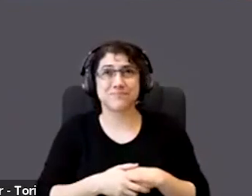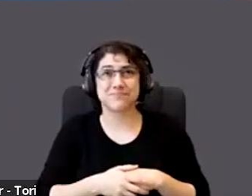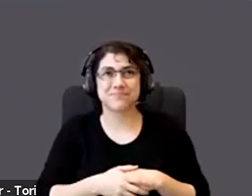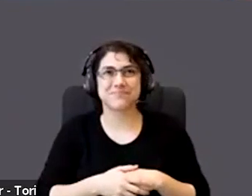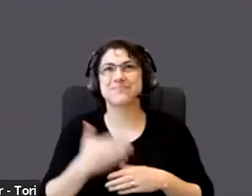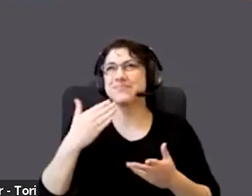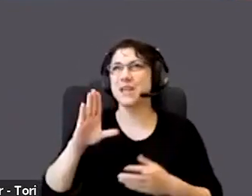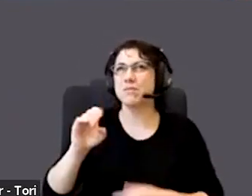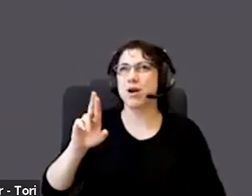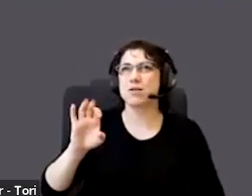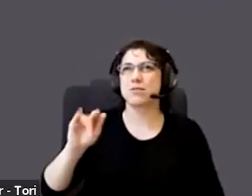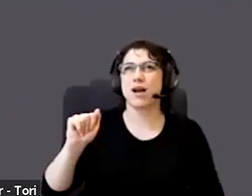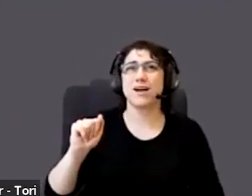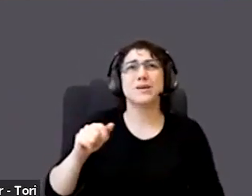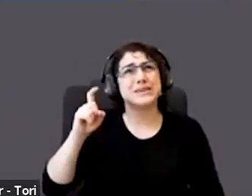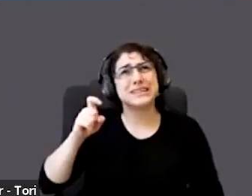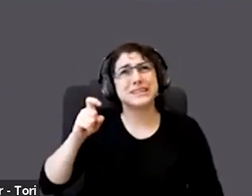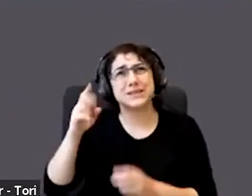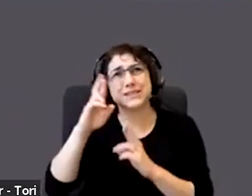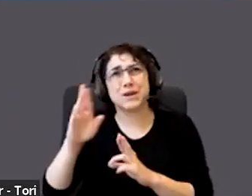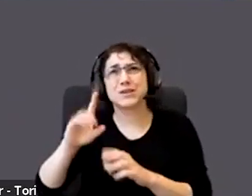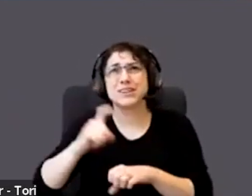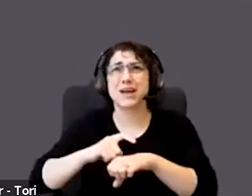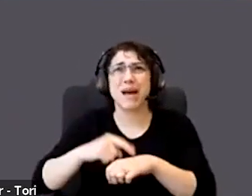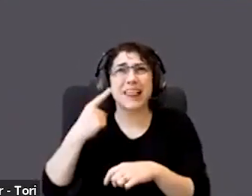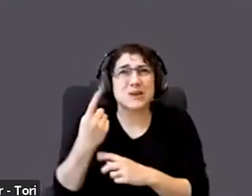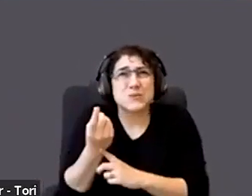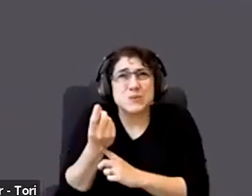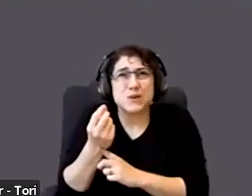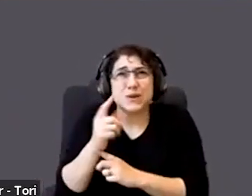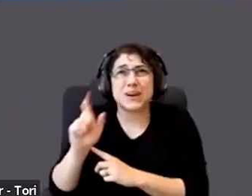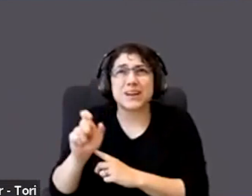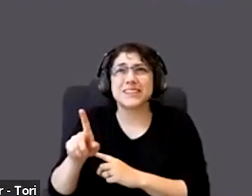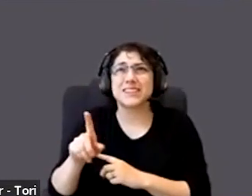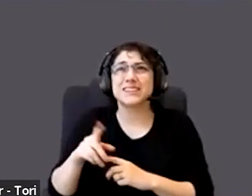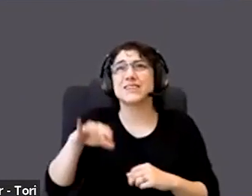We do need to be respectful of your time. I think maybe only one more question from Octavio. Josh, I'm sorry. Okay.